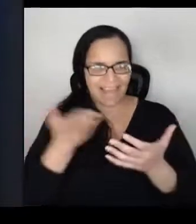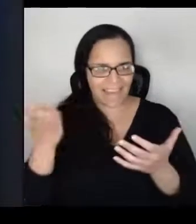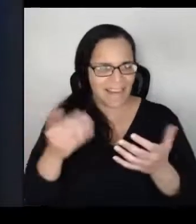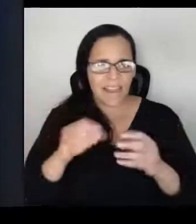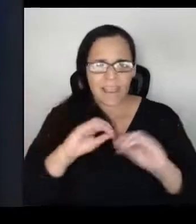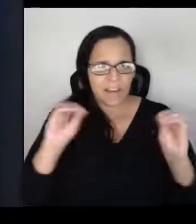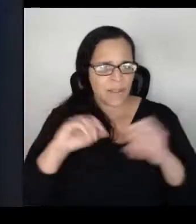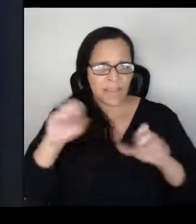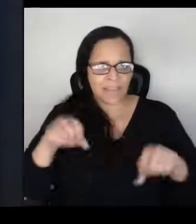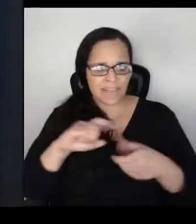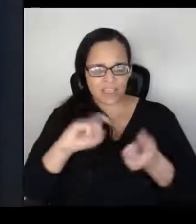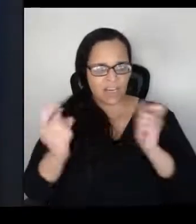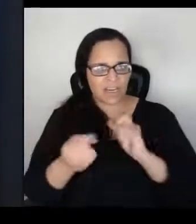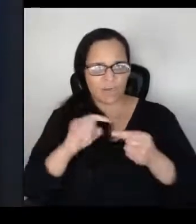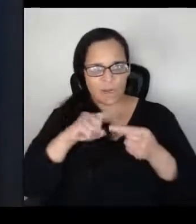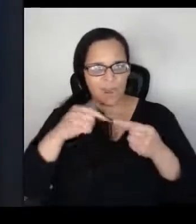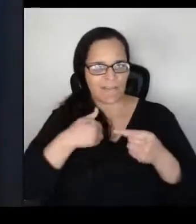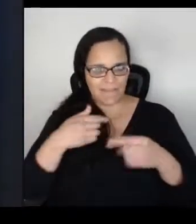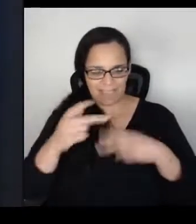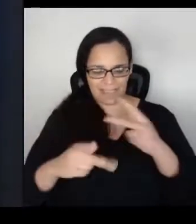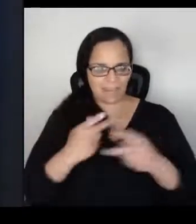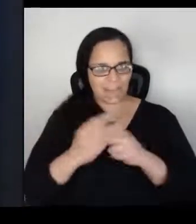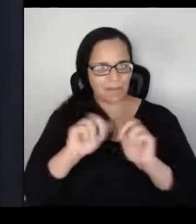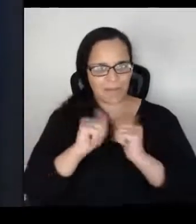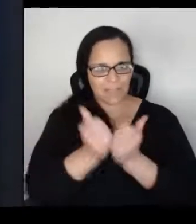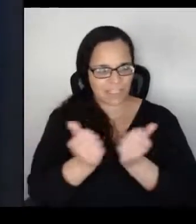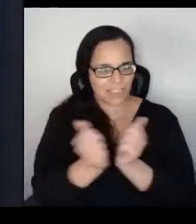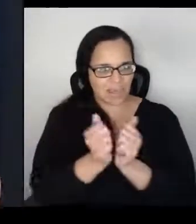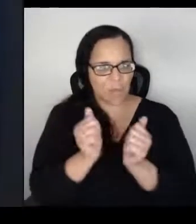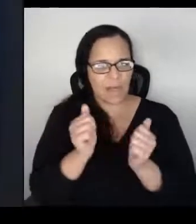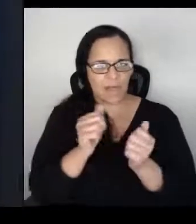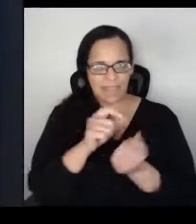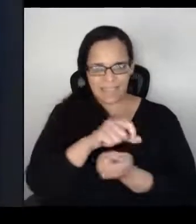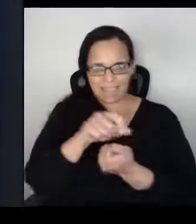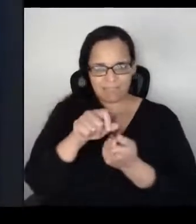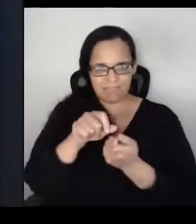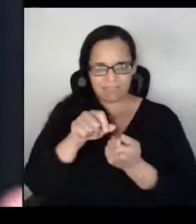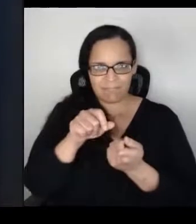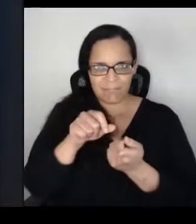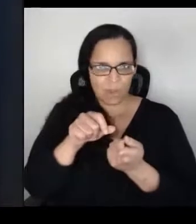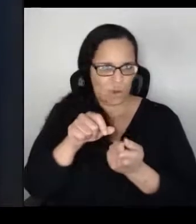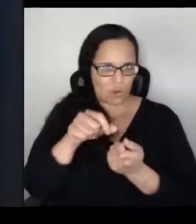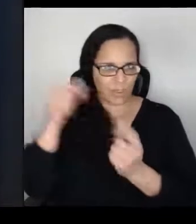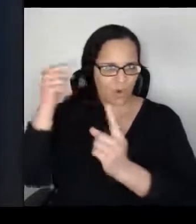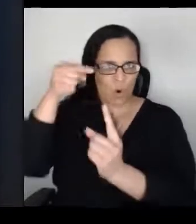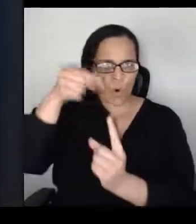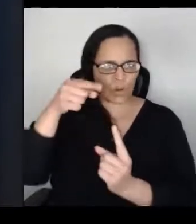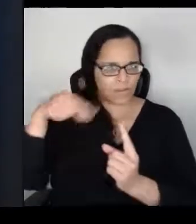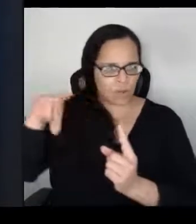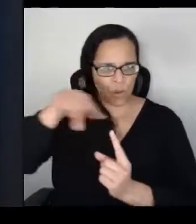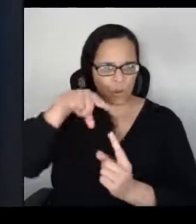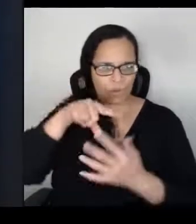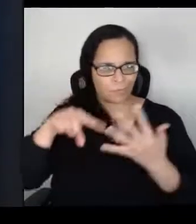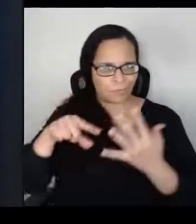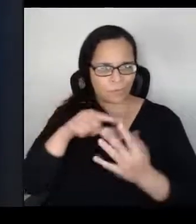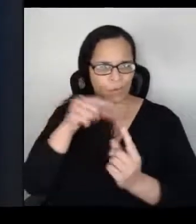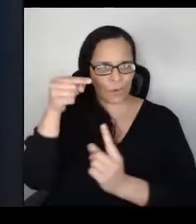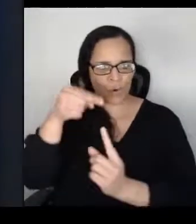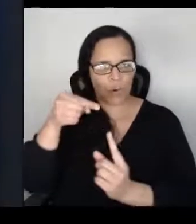with that particular goal which is again, I always have to bring up criticism